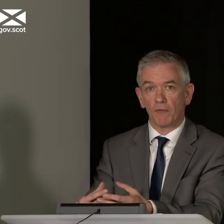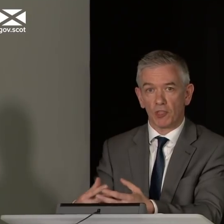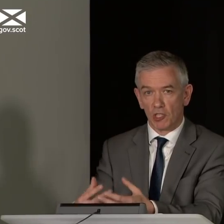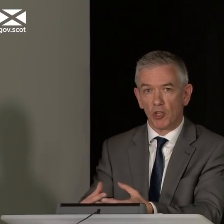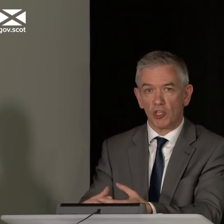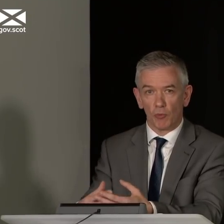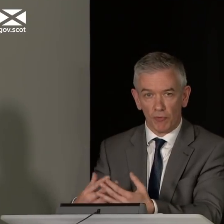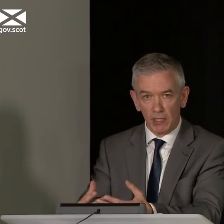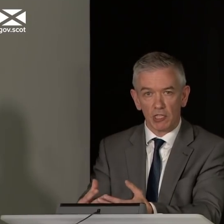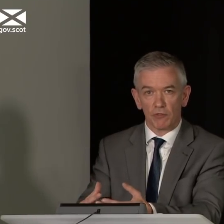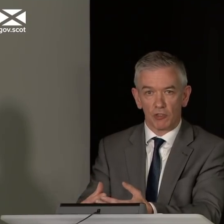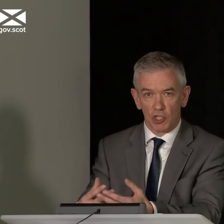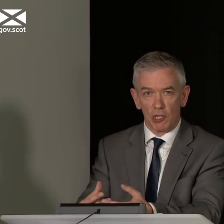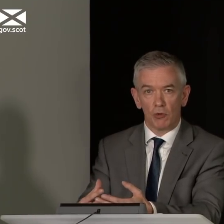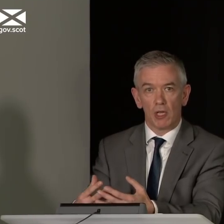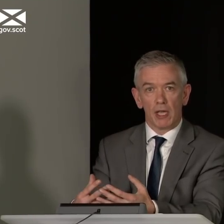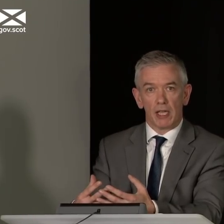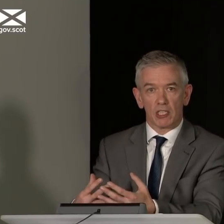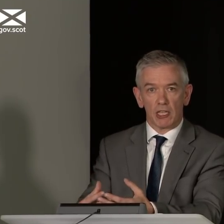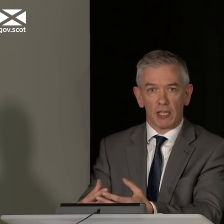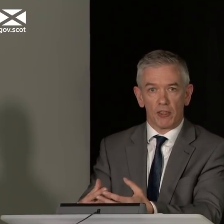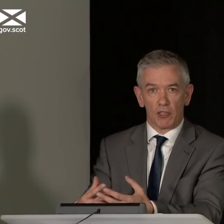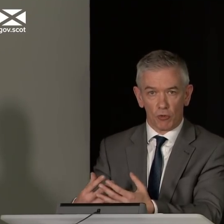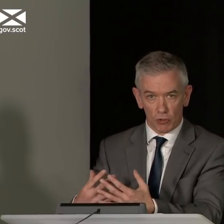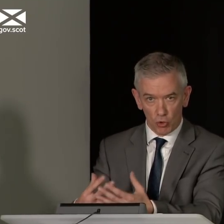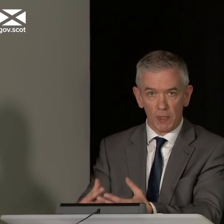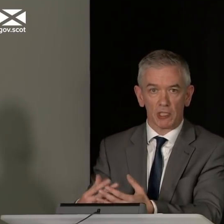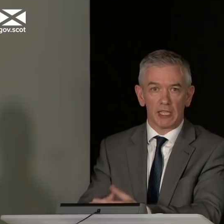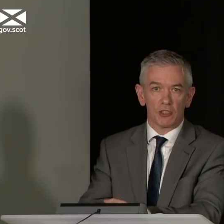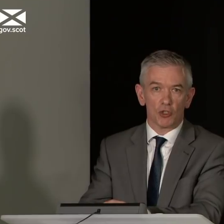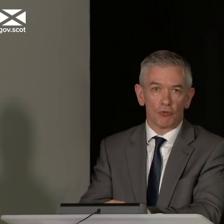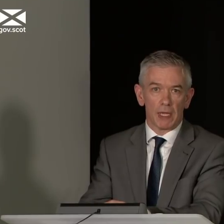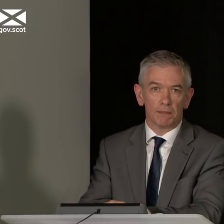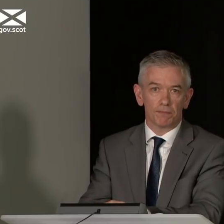in time, for the situation we find ourselves in just now, is certainly that the two-metre guidance should remain.